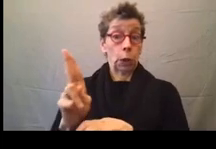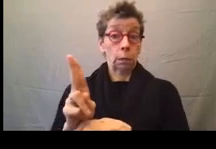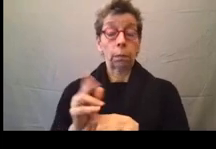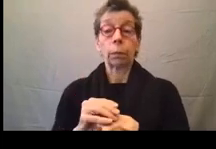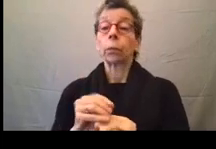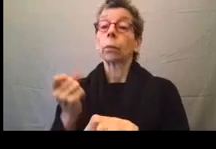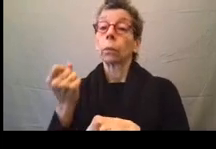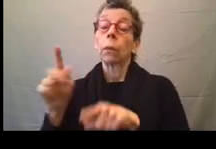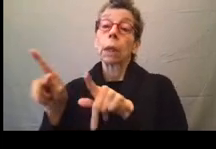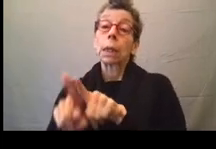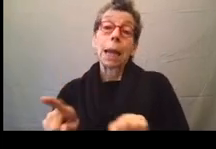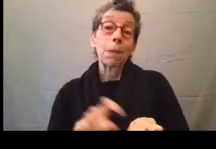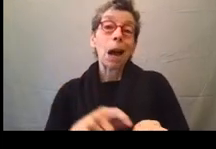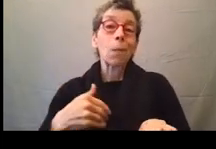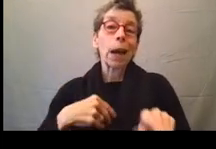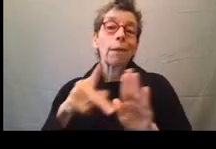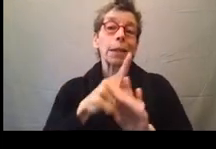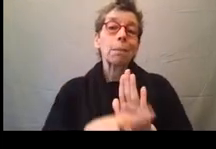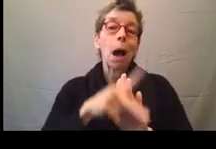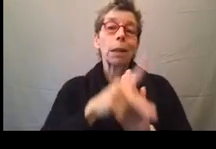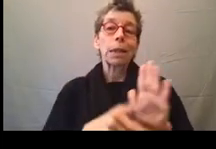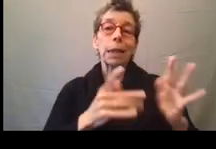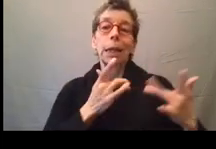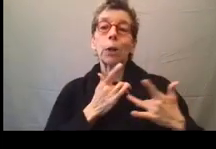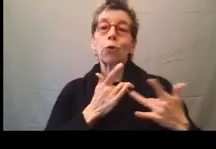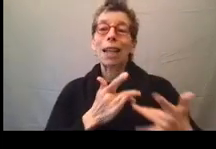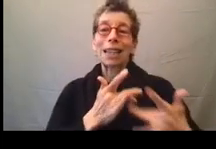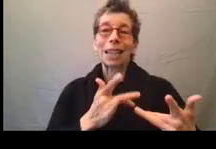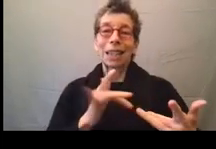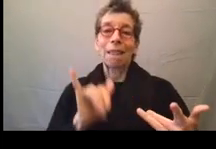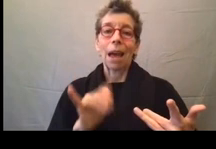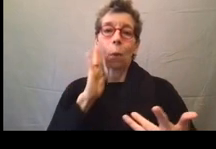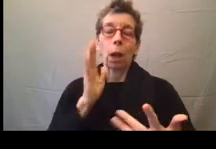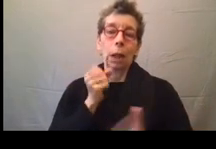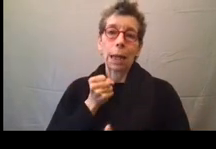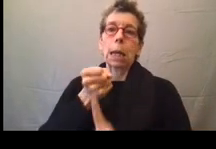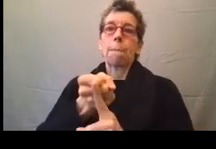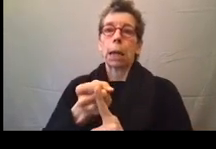and programmatic trends that may impact disability employment now and for many years into the